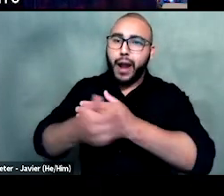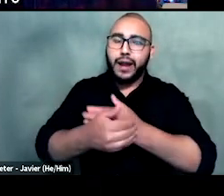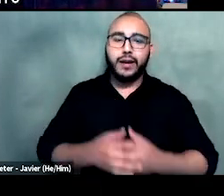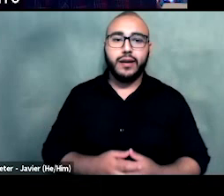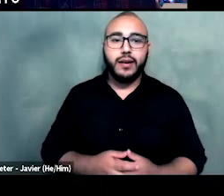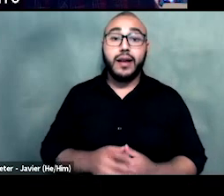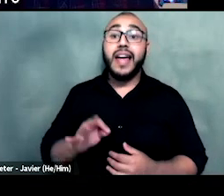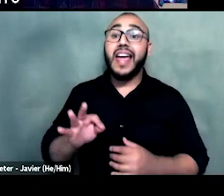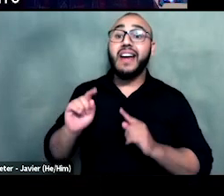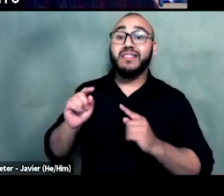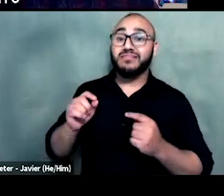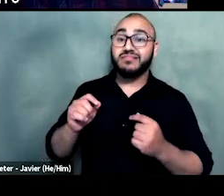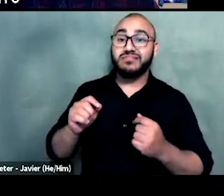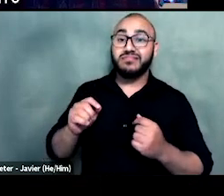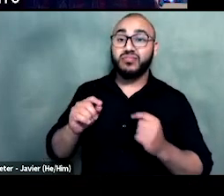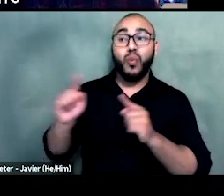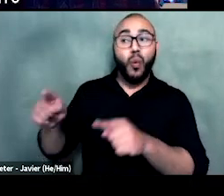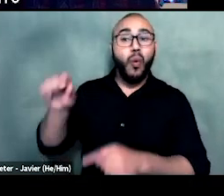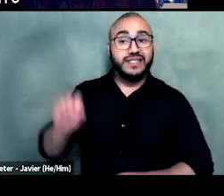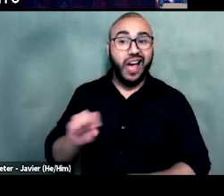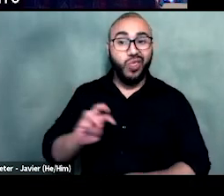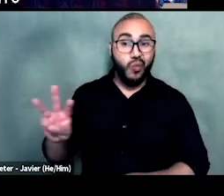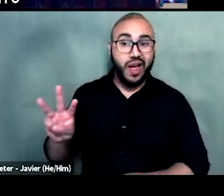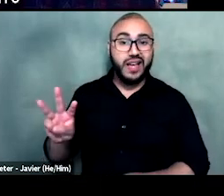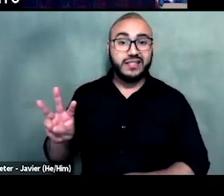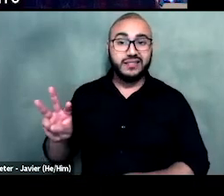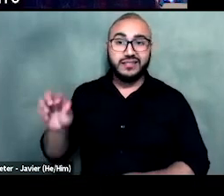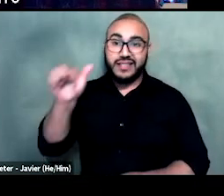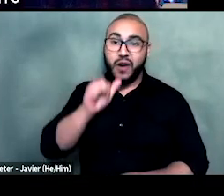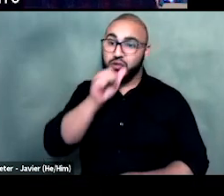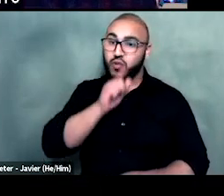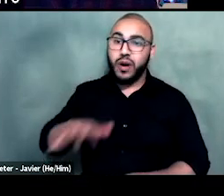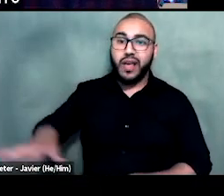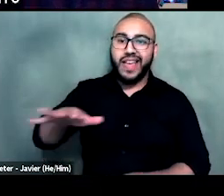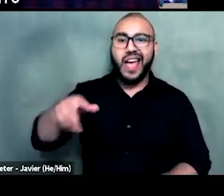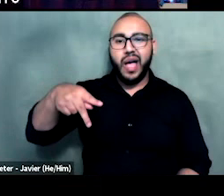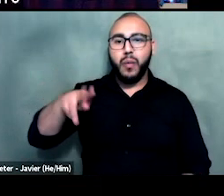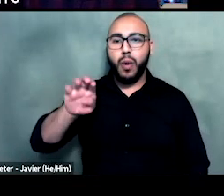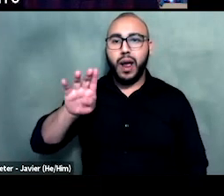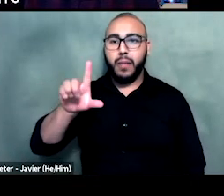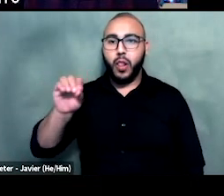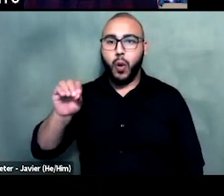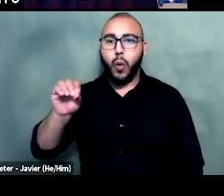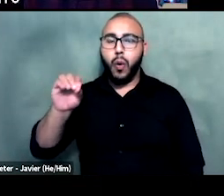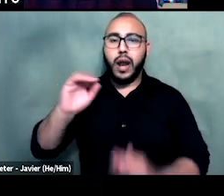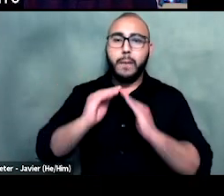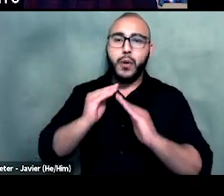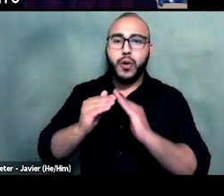to a location near a Pueblo community, you might be able to pick yourself up some Pueblo